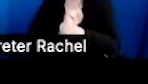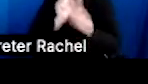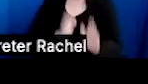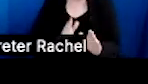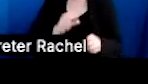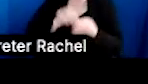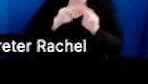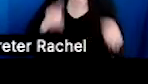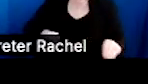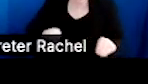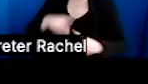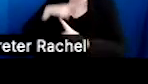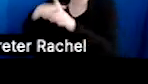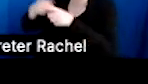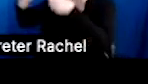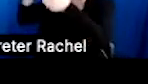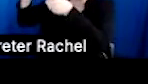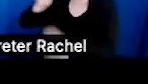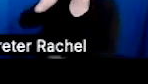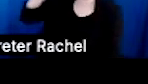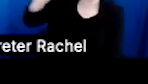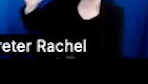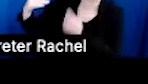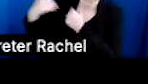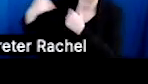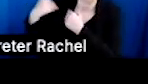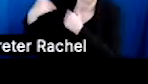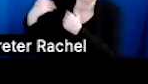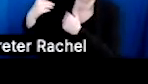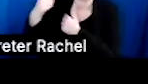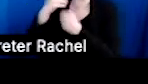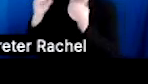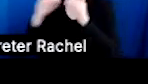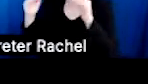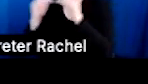higher standards and better ethics for cultural institutions more broadly. Unions aren't the